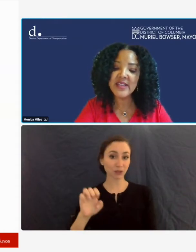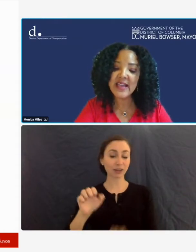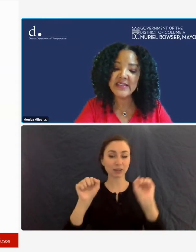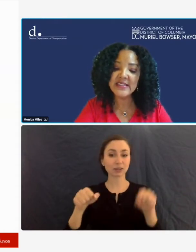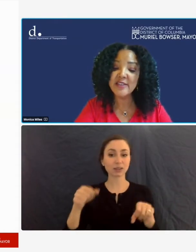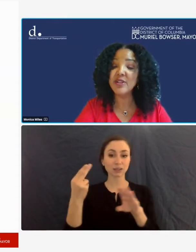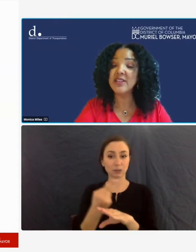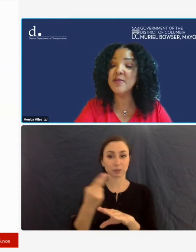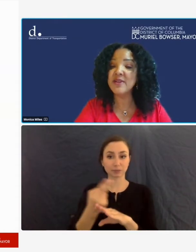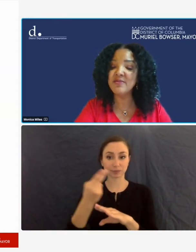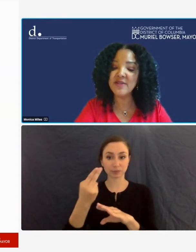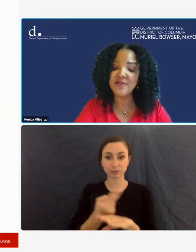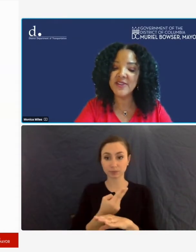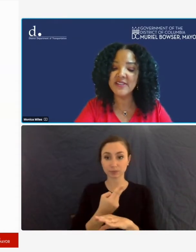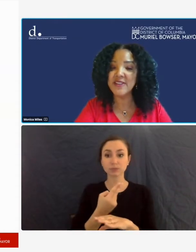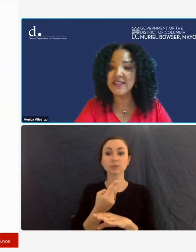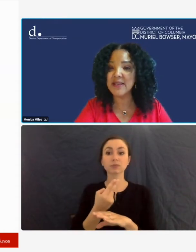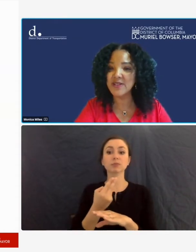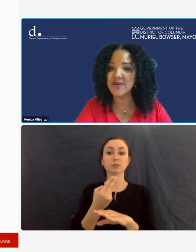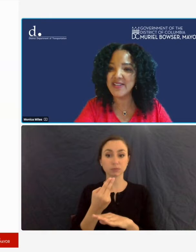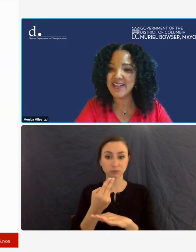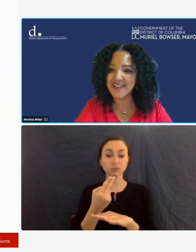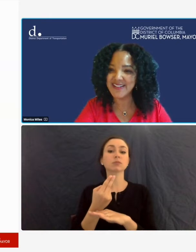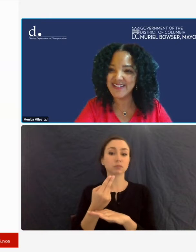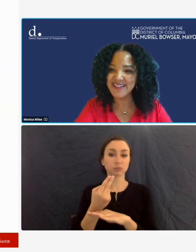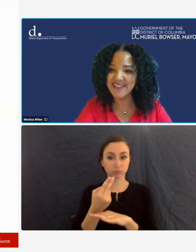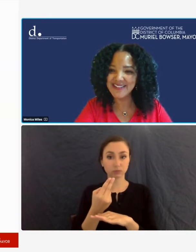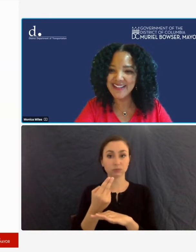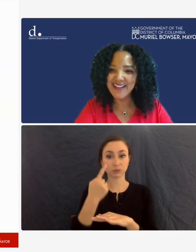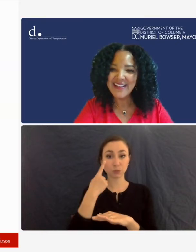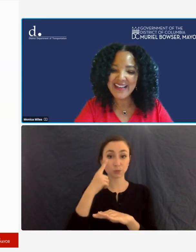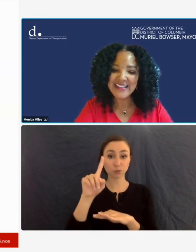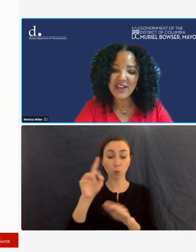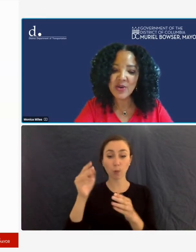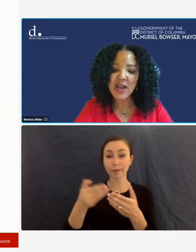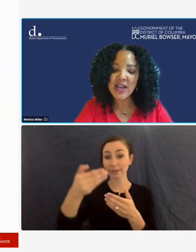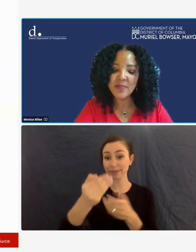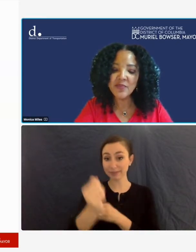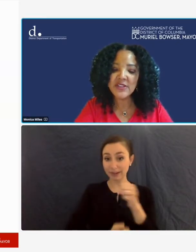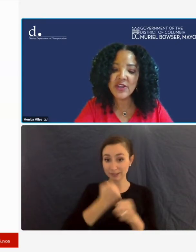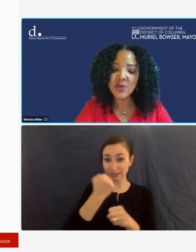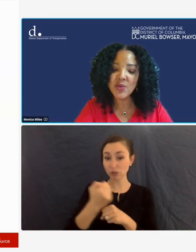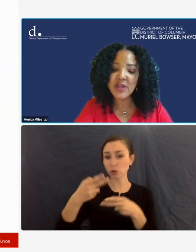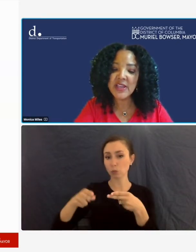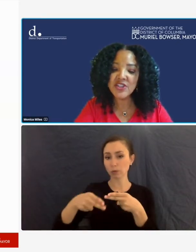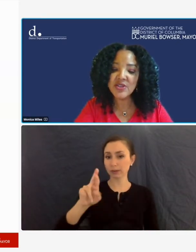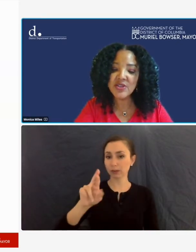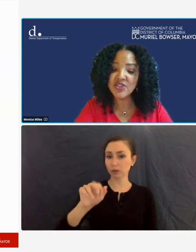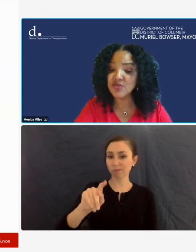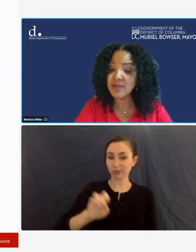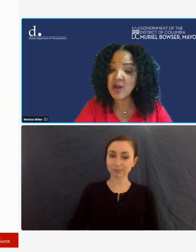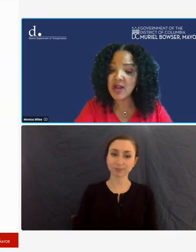the preliminary rate for the for the subsequent year okay so um so it's used to true up costs